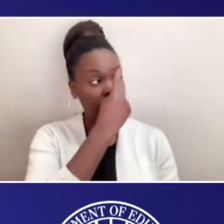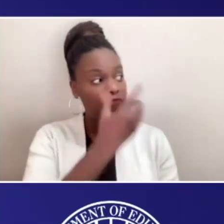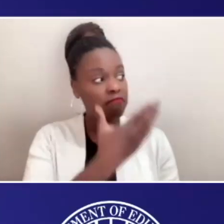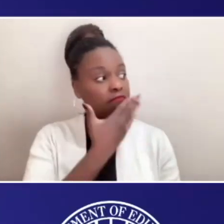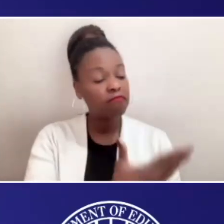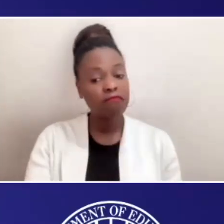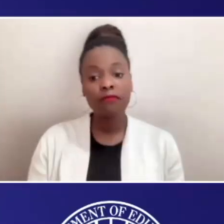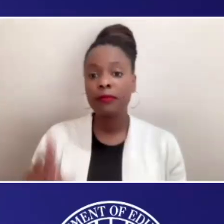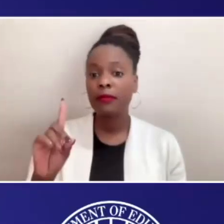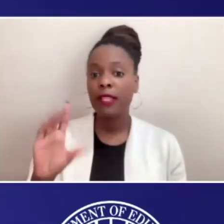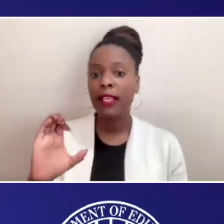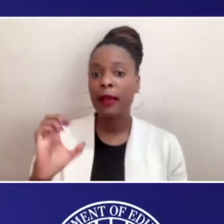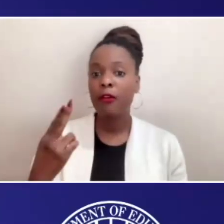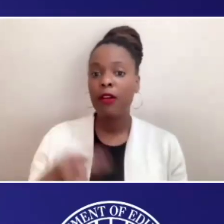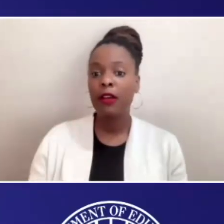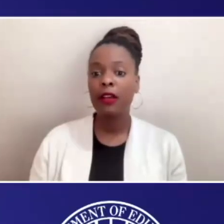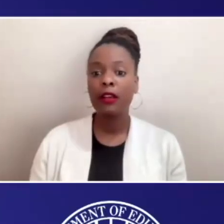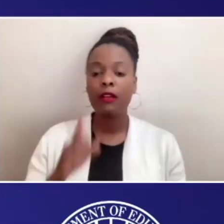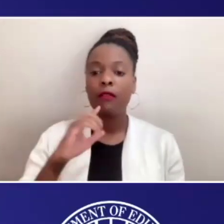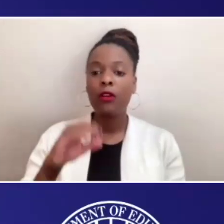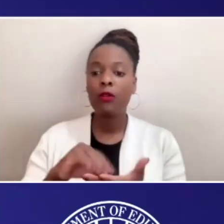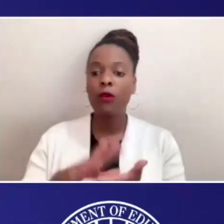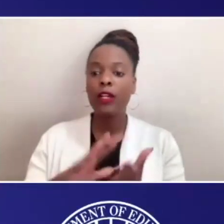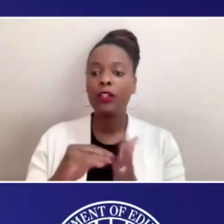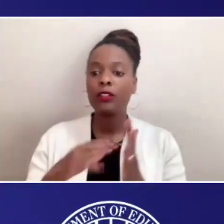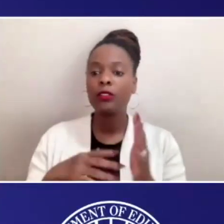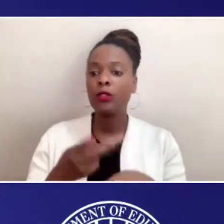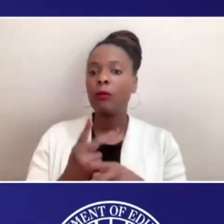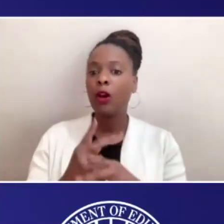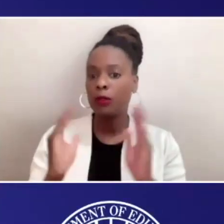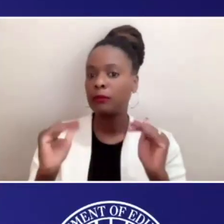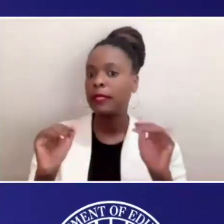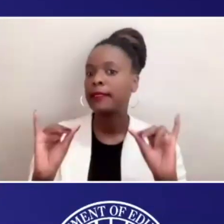Deborah? Just for the record, student borrowers expect the same. We concur with Faisal.